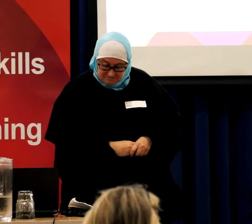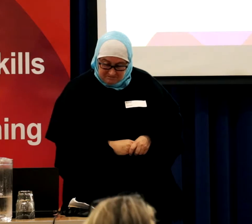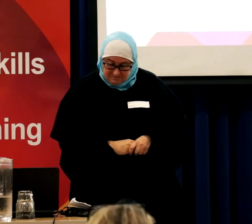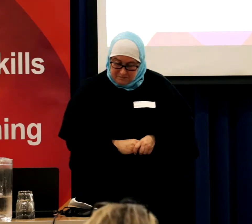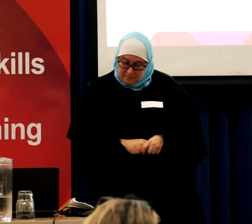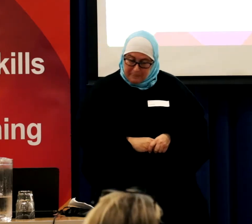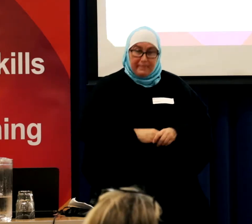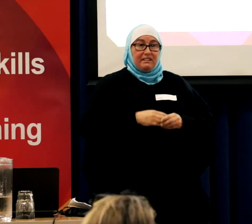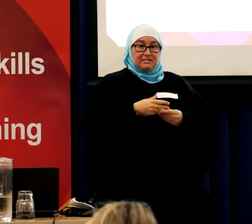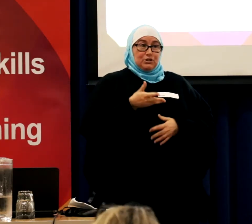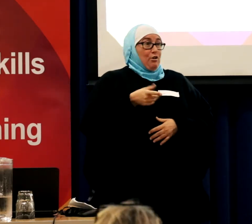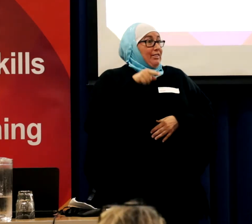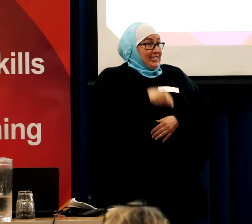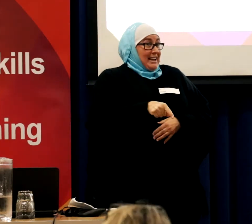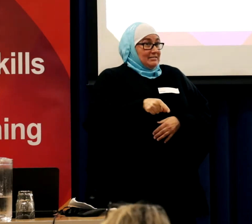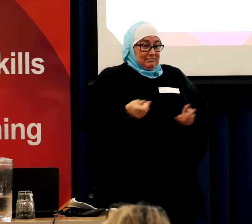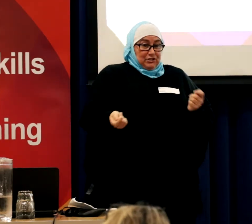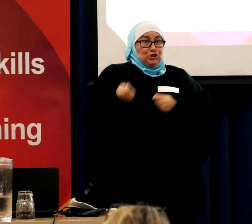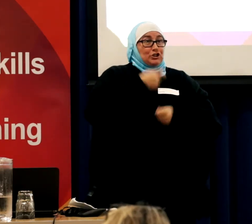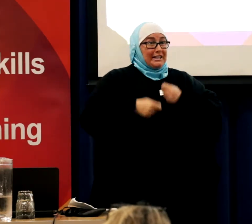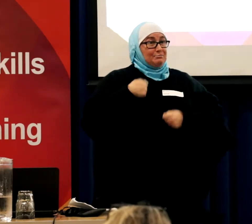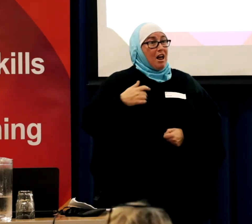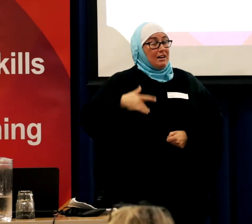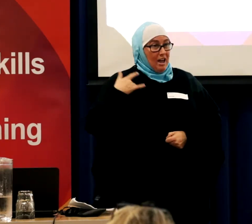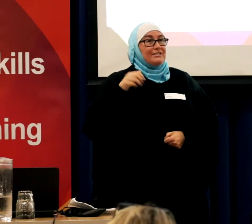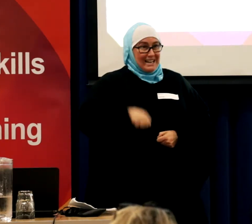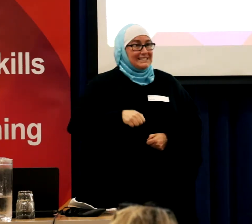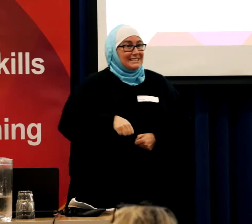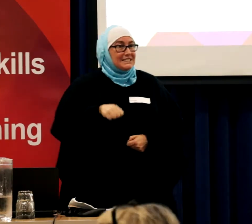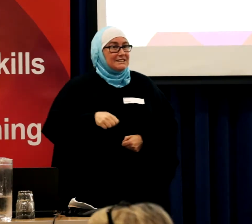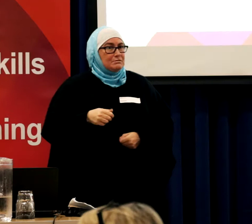So that’s what changed my life.